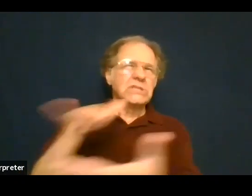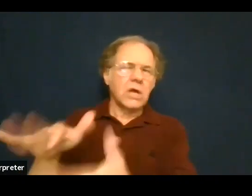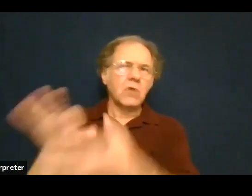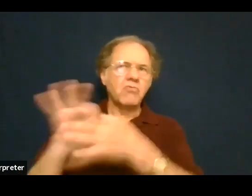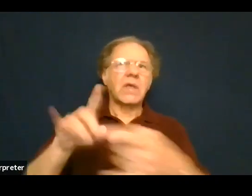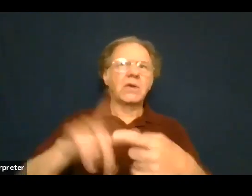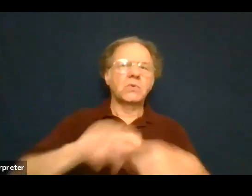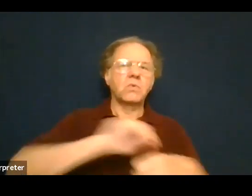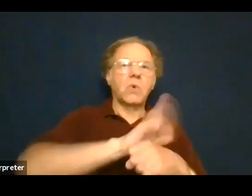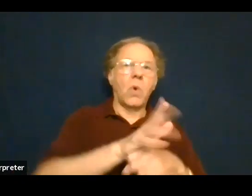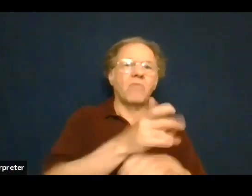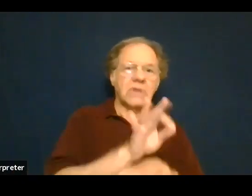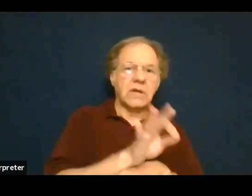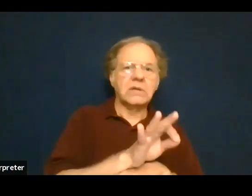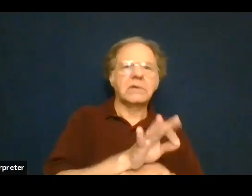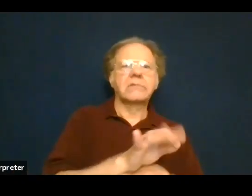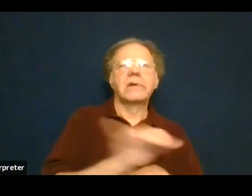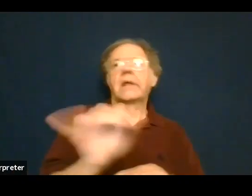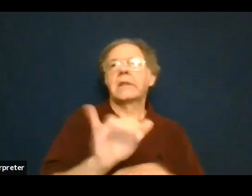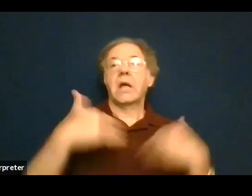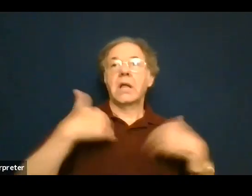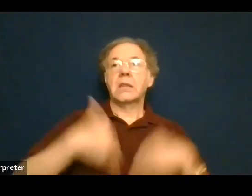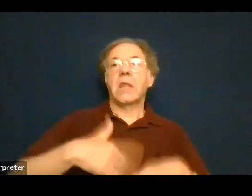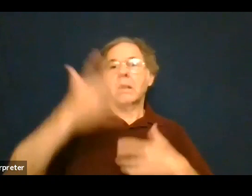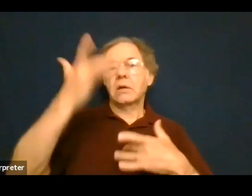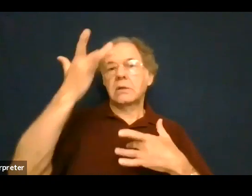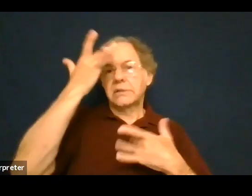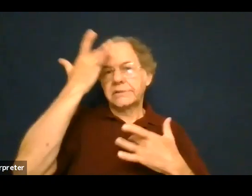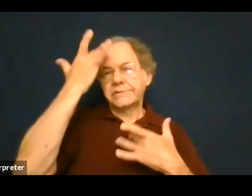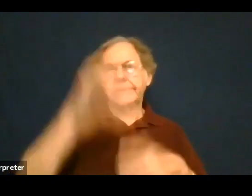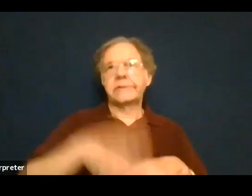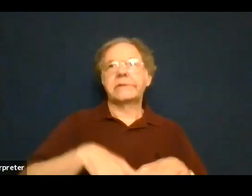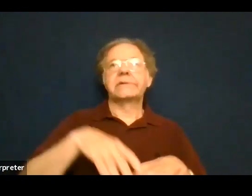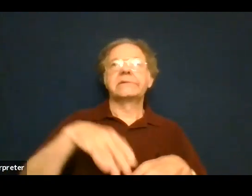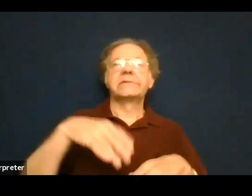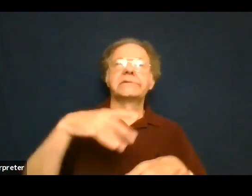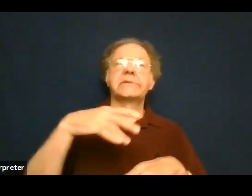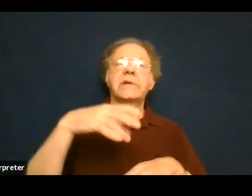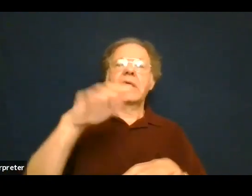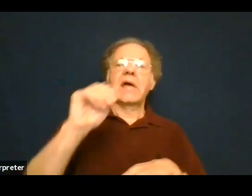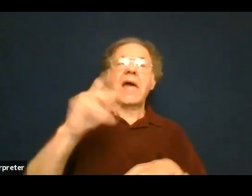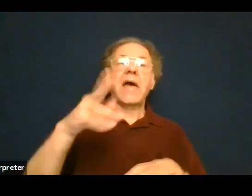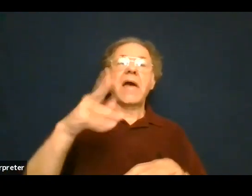So things like lung disease, asthma, and so on.